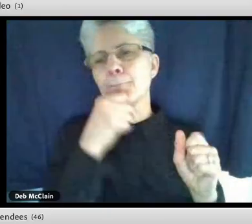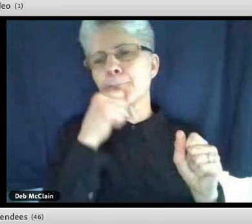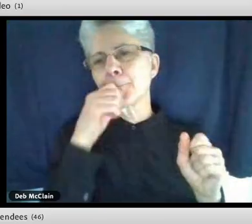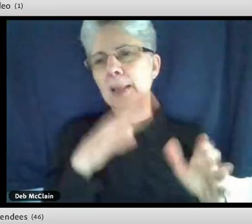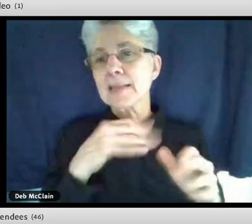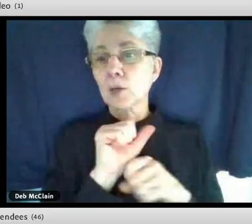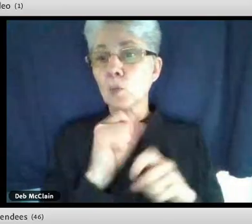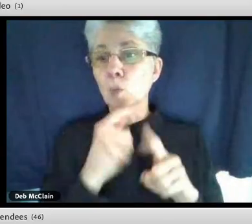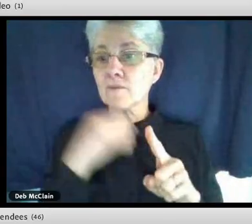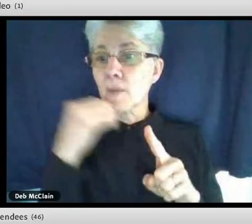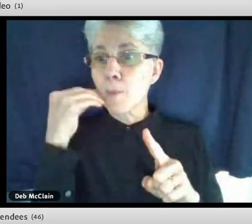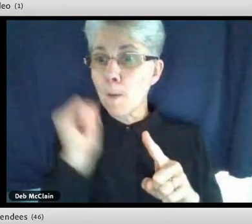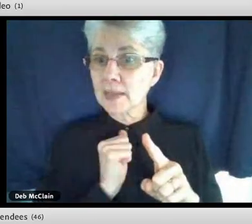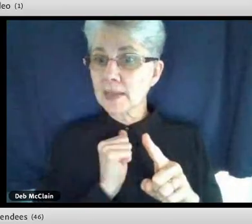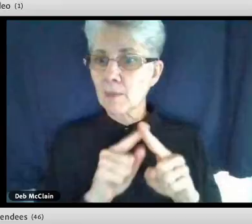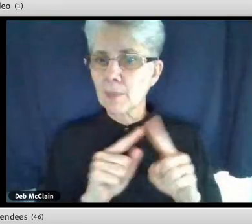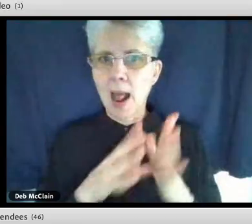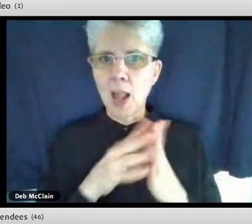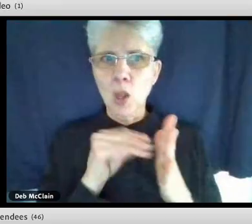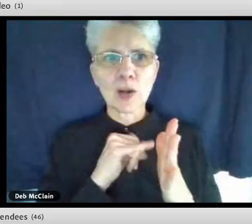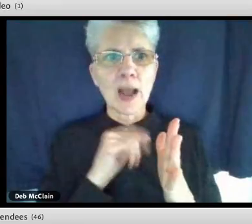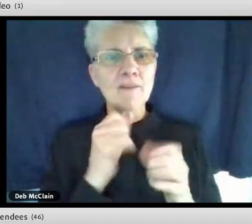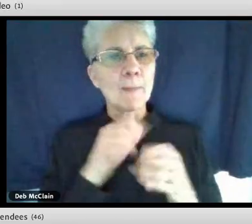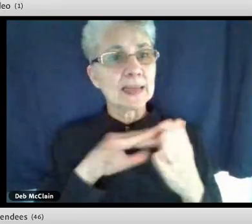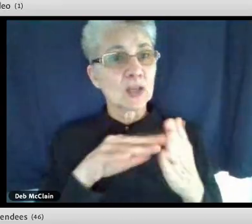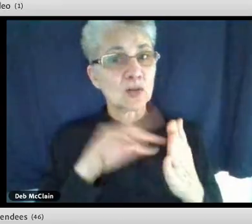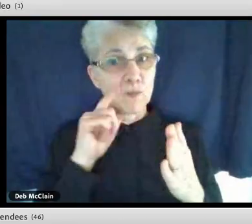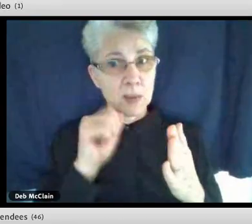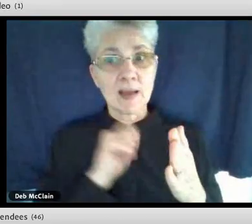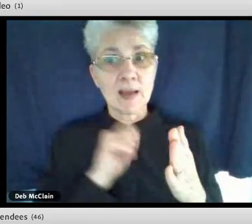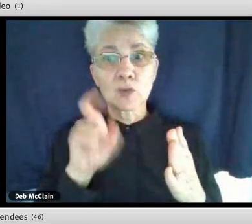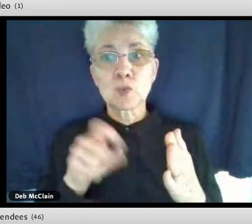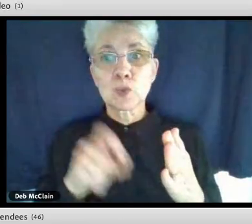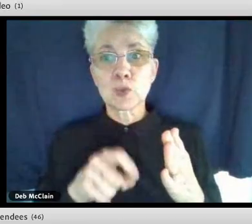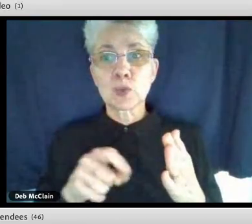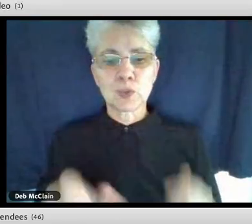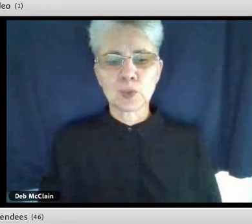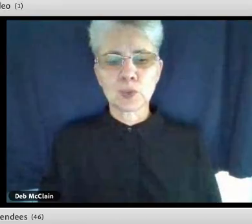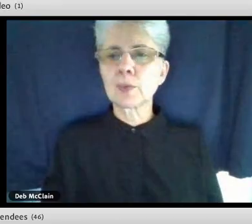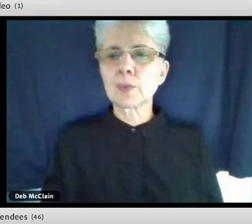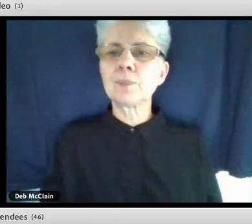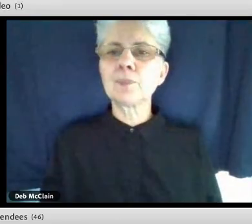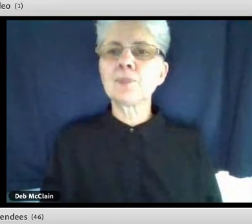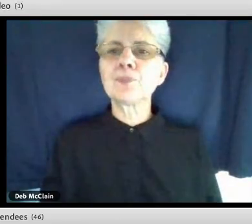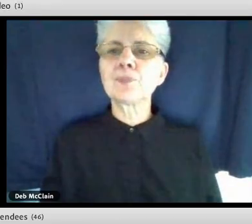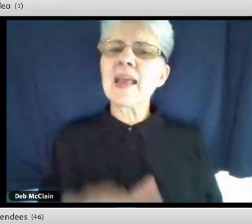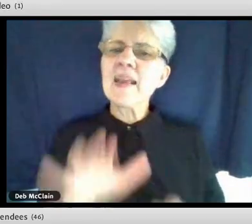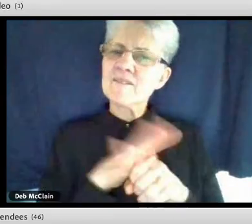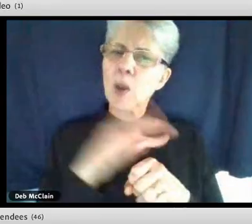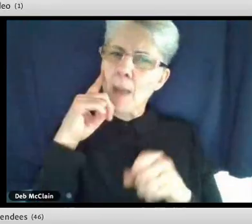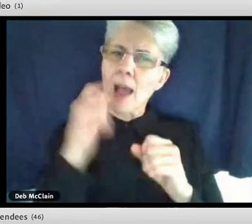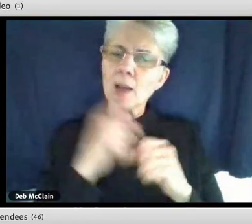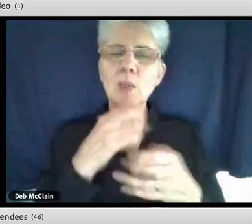You know, occupy your mind with relaxing hobbies. Play the piano. Read a book. I mean, that's what started this for a lot of us,